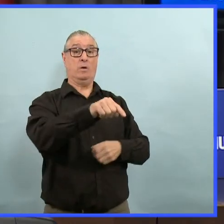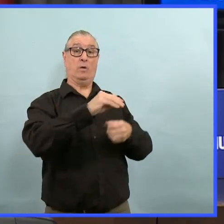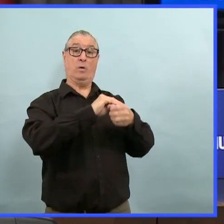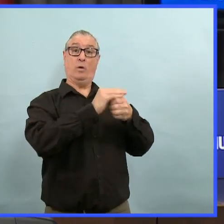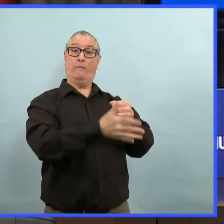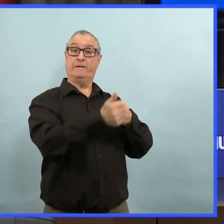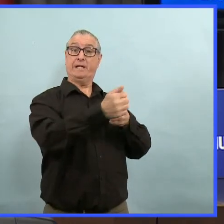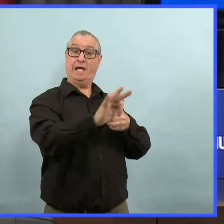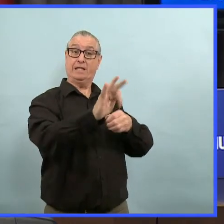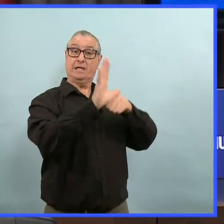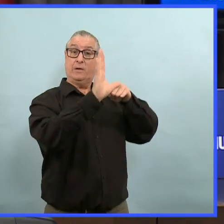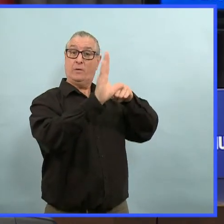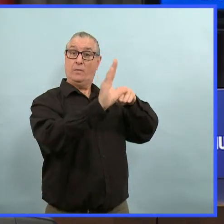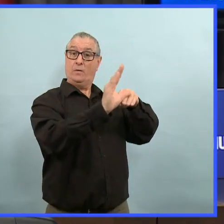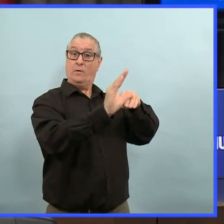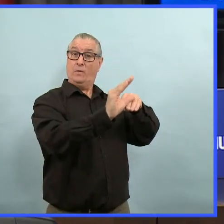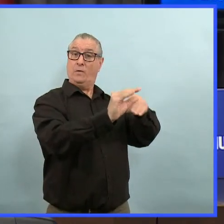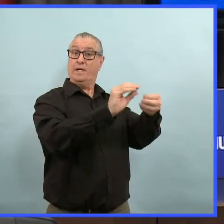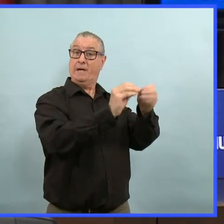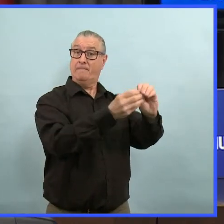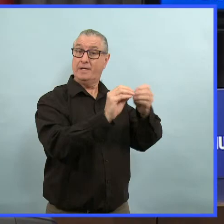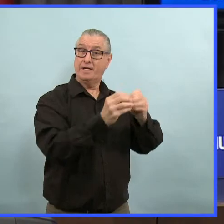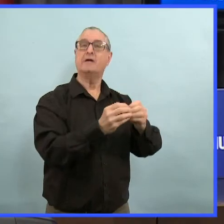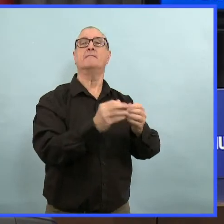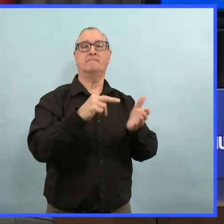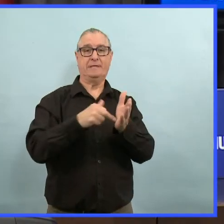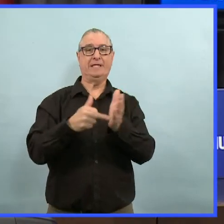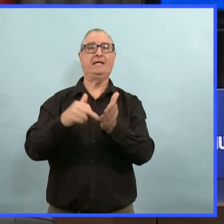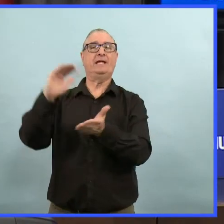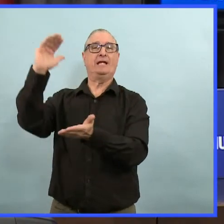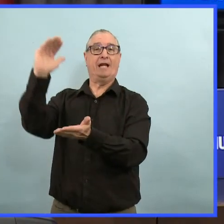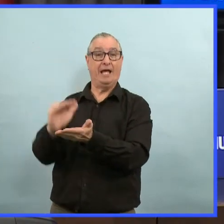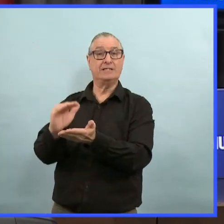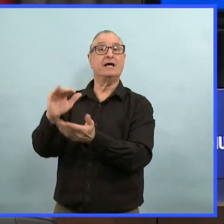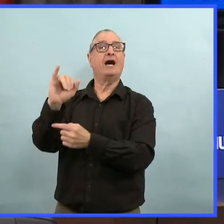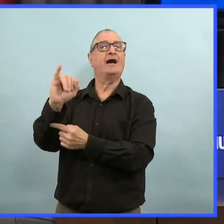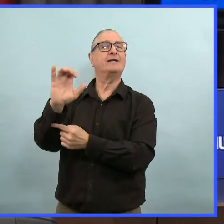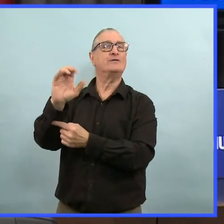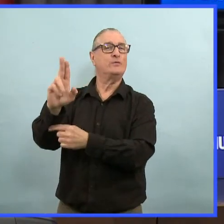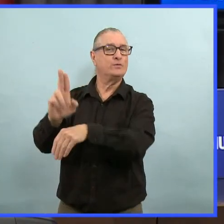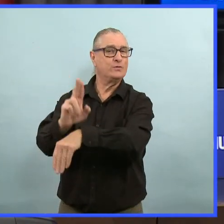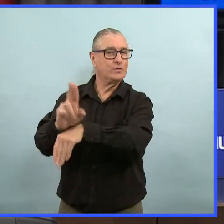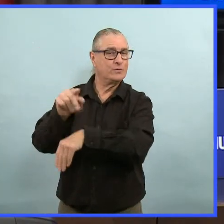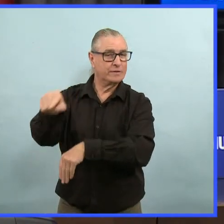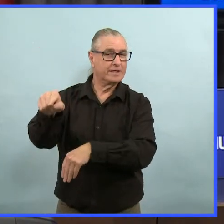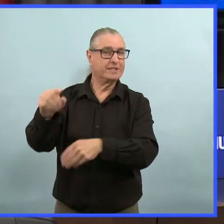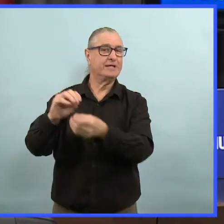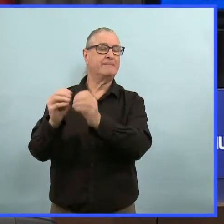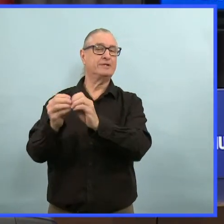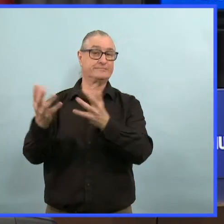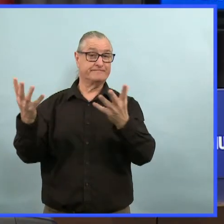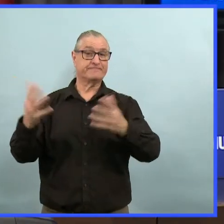as this happens we will be able to sequence a return of many redeployed staff to their home unit